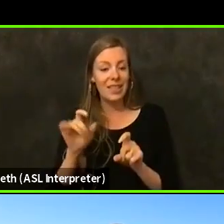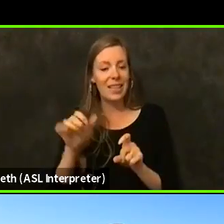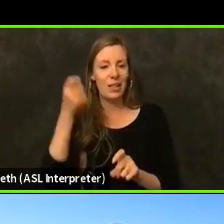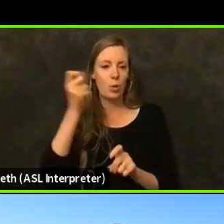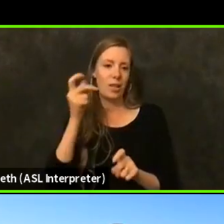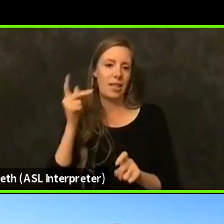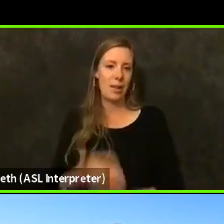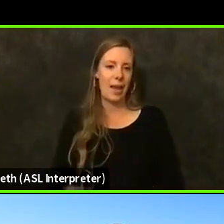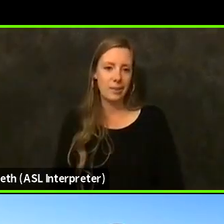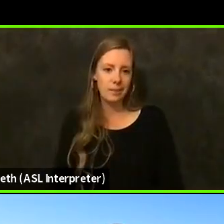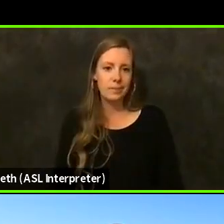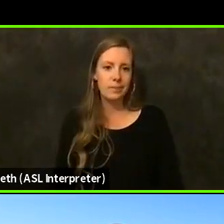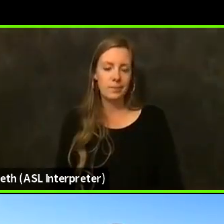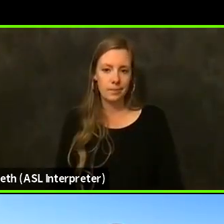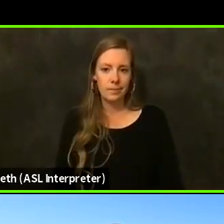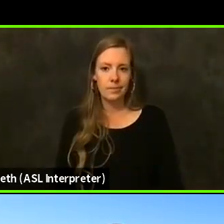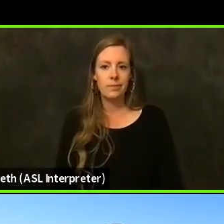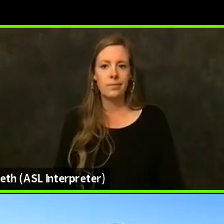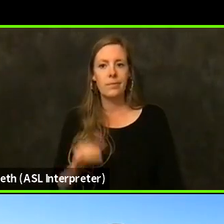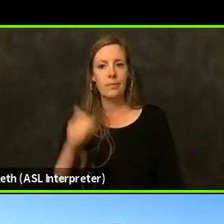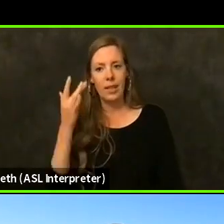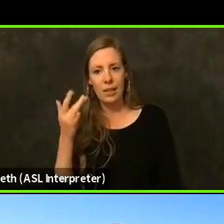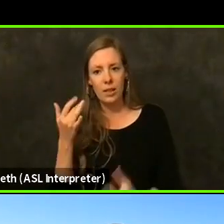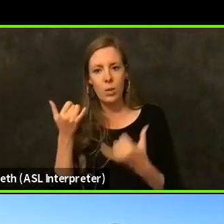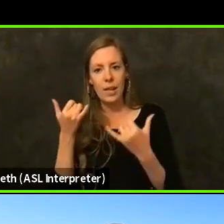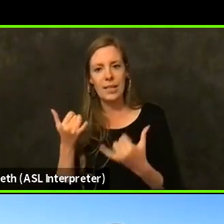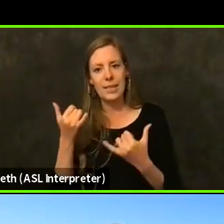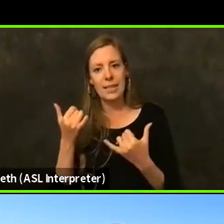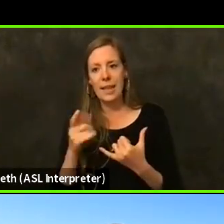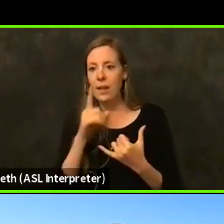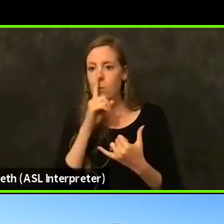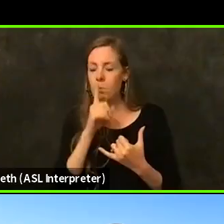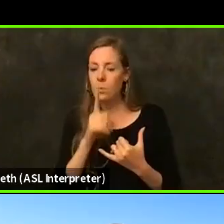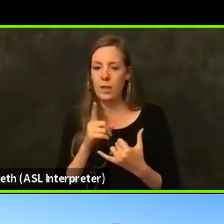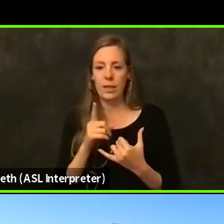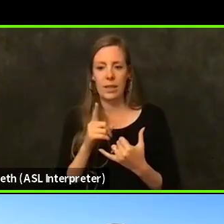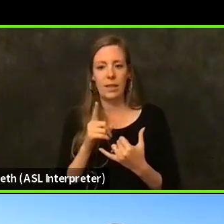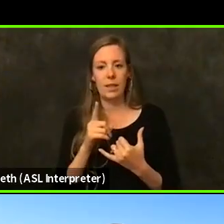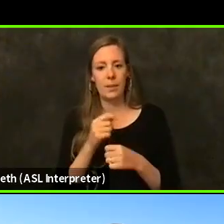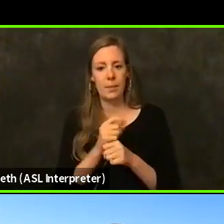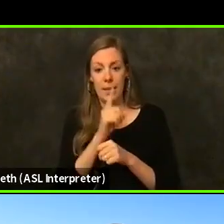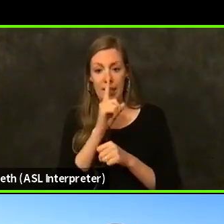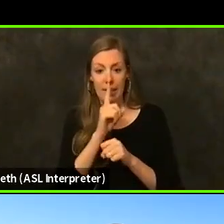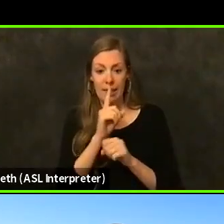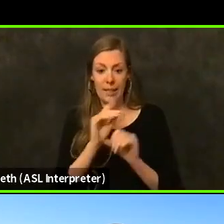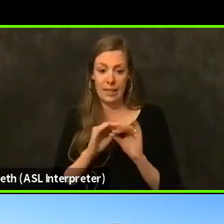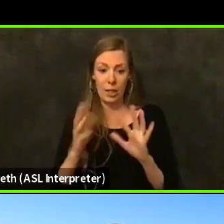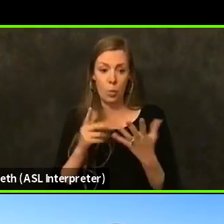And that's why I today really laid out what I think we need to be doing as a